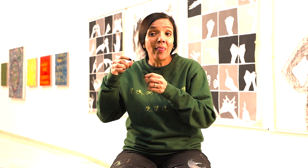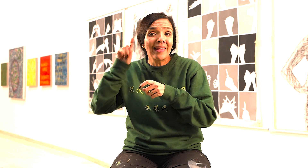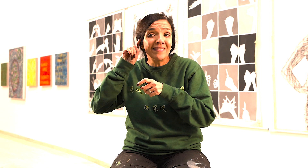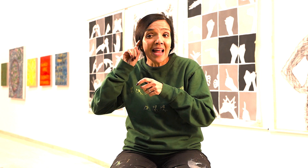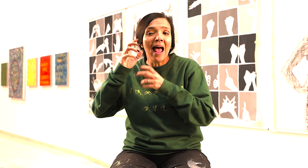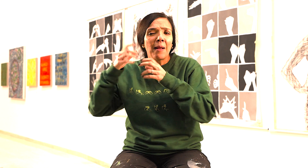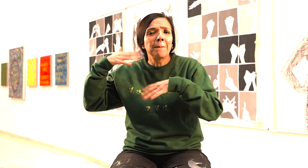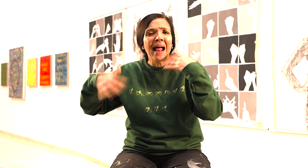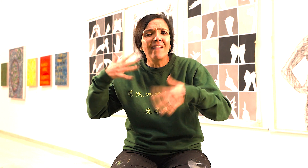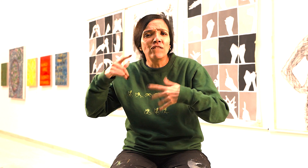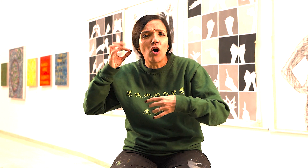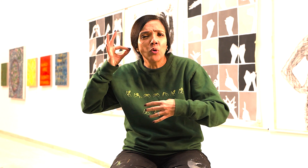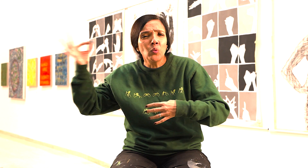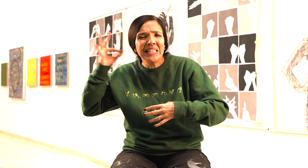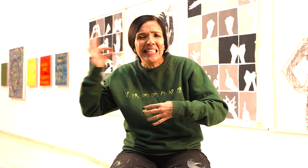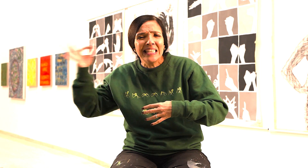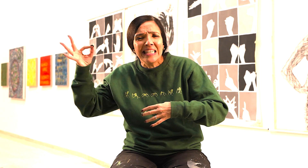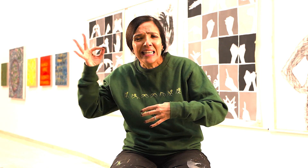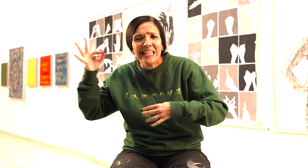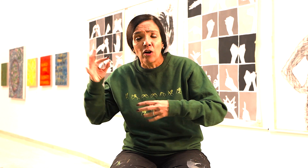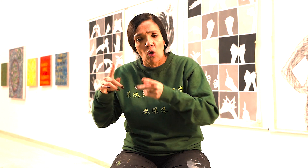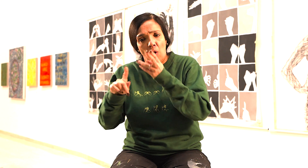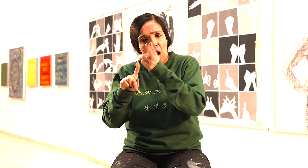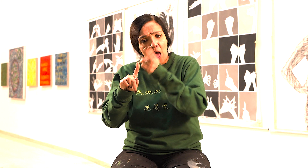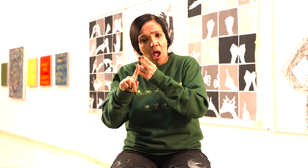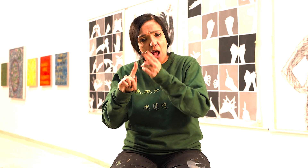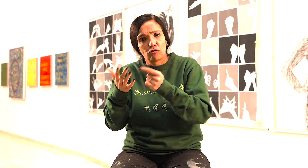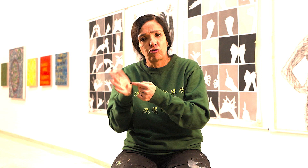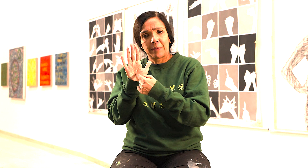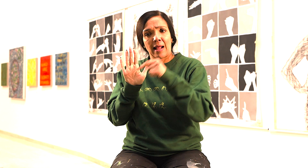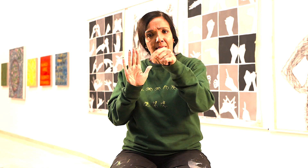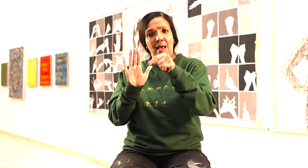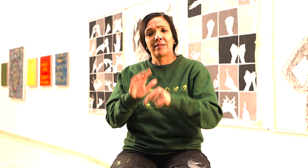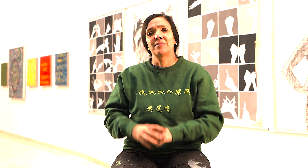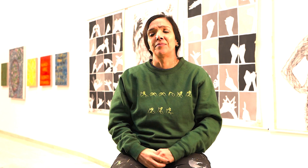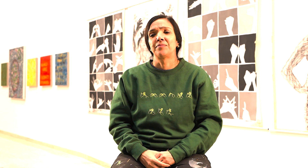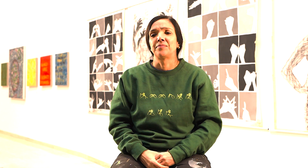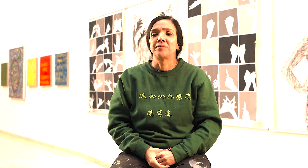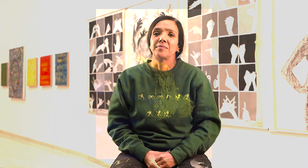So, if I hear noise-- sometimes I get whistling in my hearing aids-- and so, that's represented in the artwork.